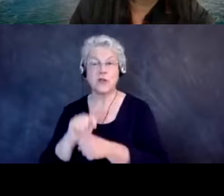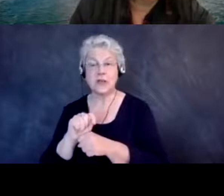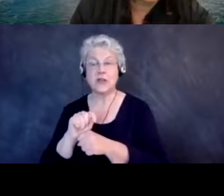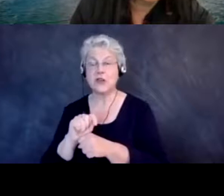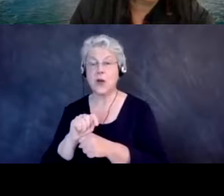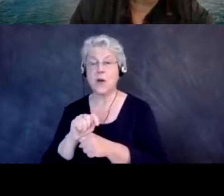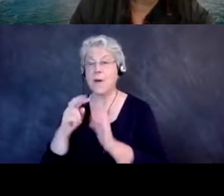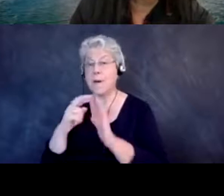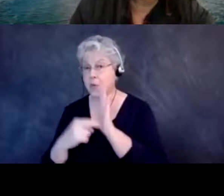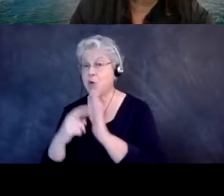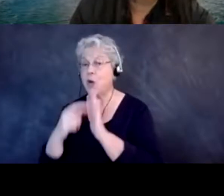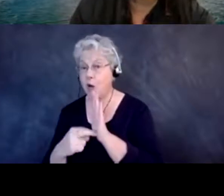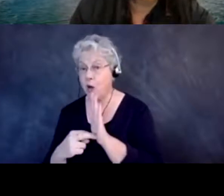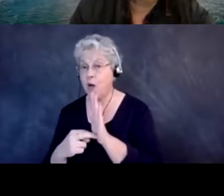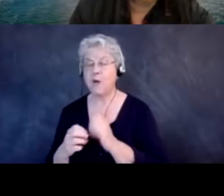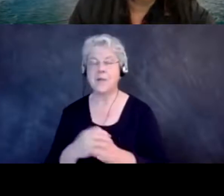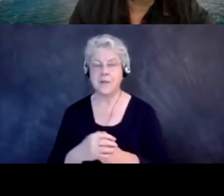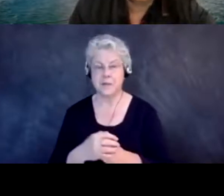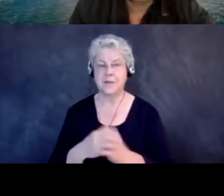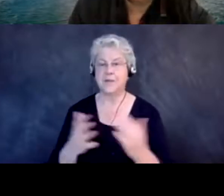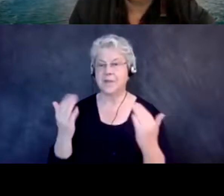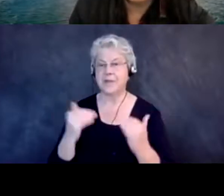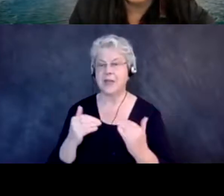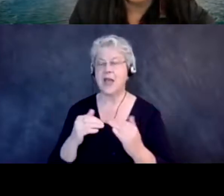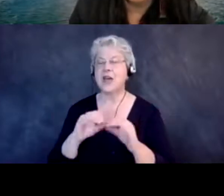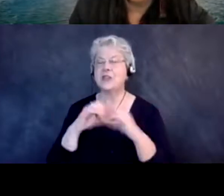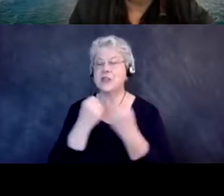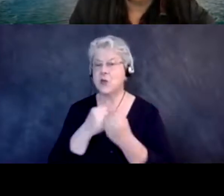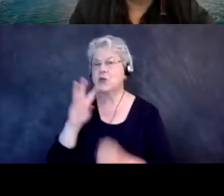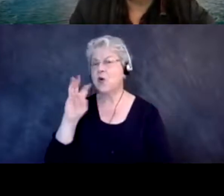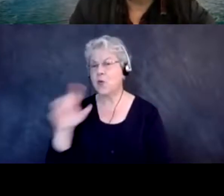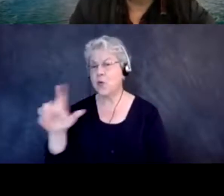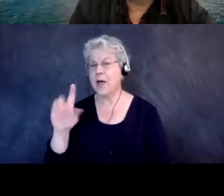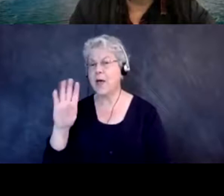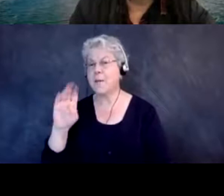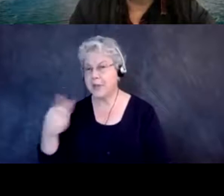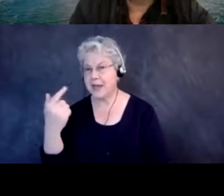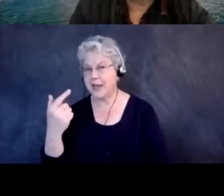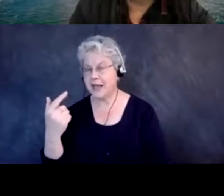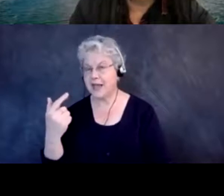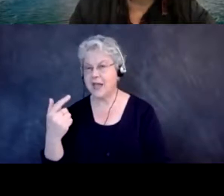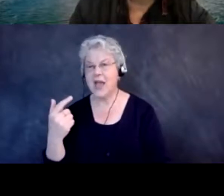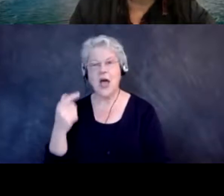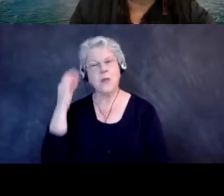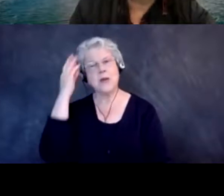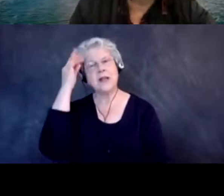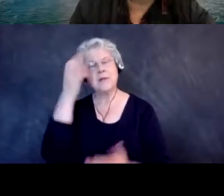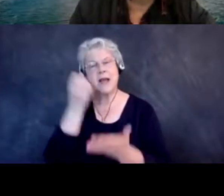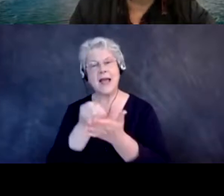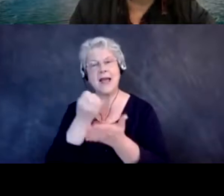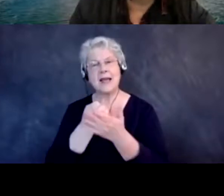Next bullet. Social well-being. You know, when we look at economic development in our communities,